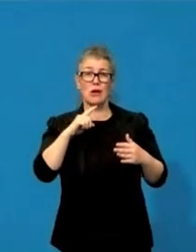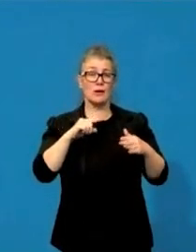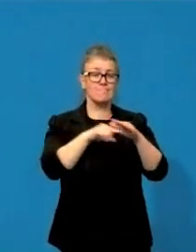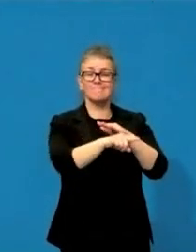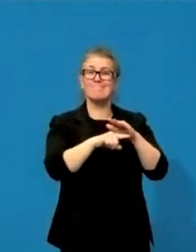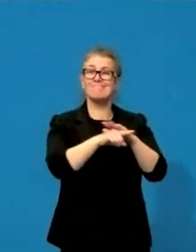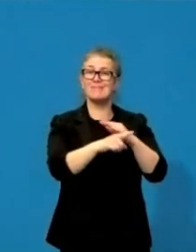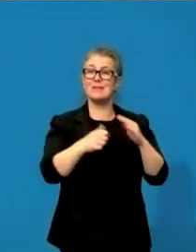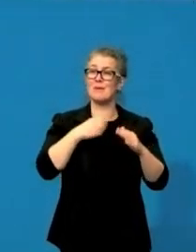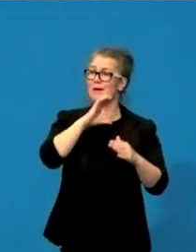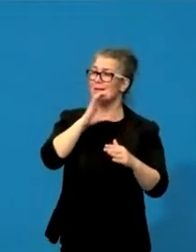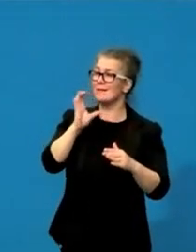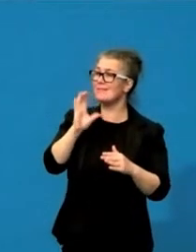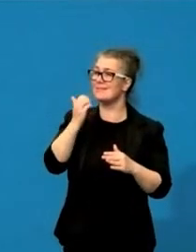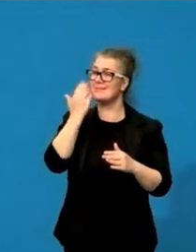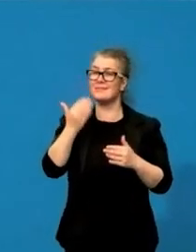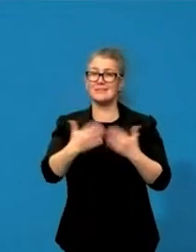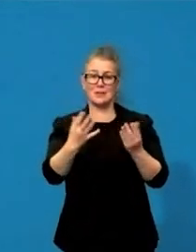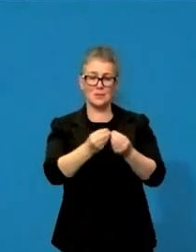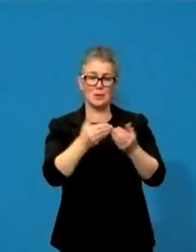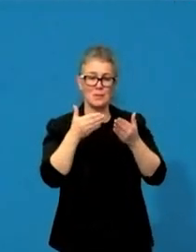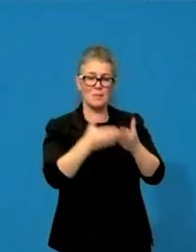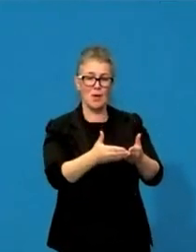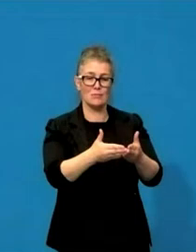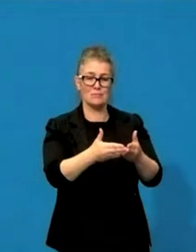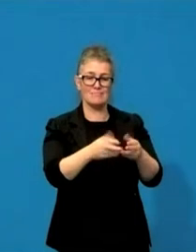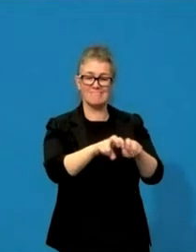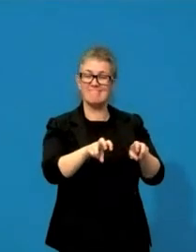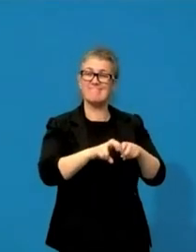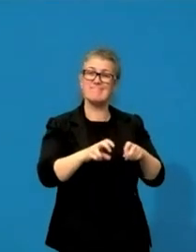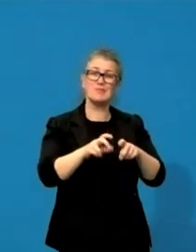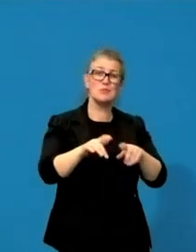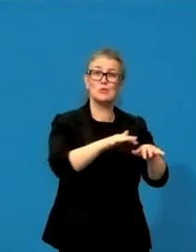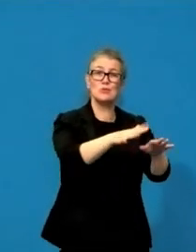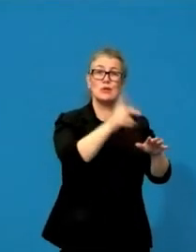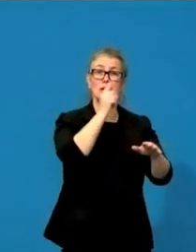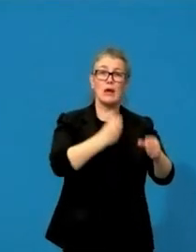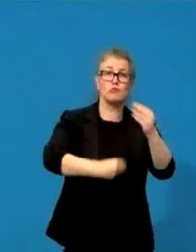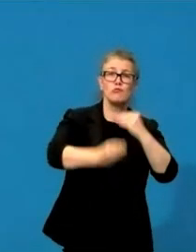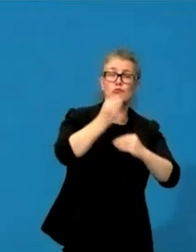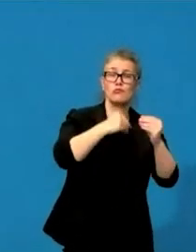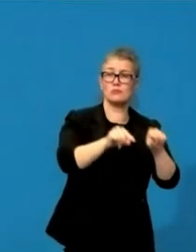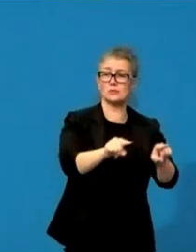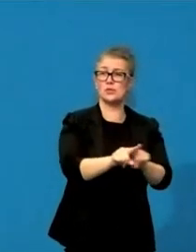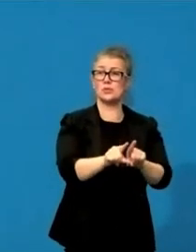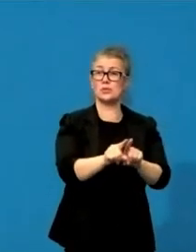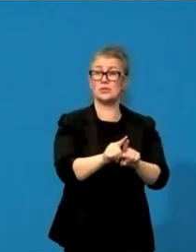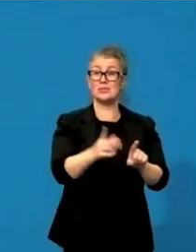Me and the cousins will go out nearly every day after work on the boat and just even have dinner down at the river. Just to be at the river, I think.